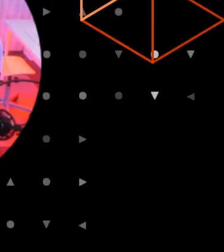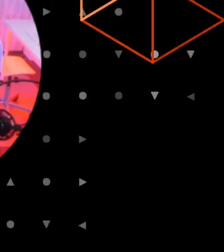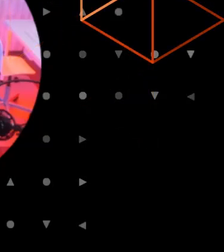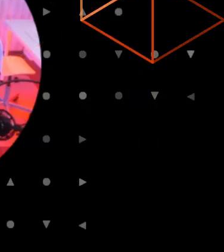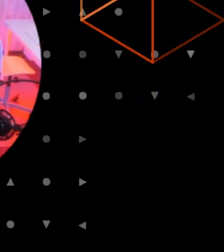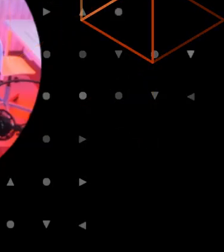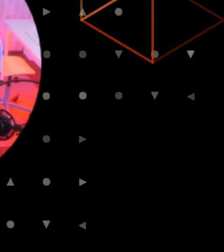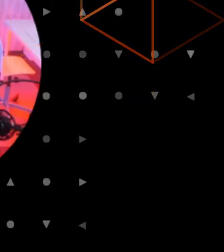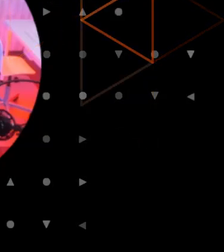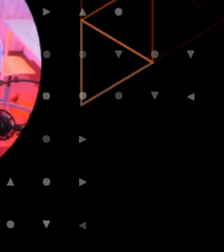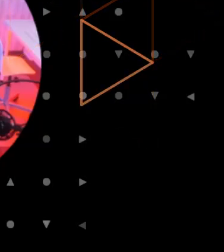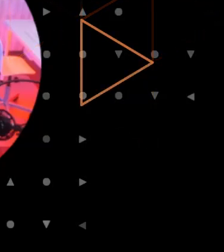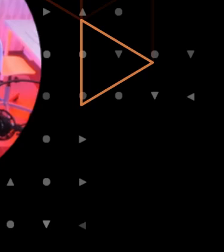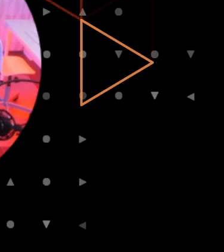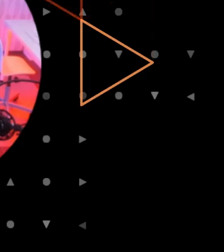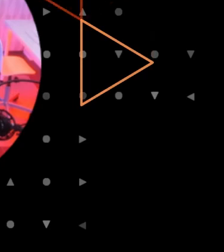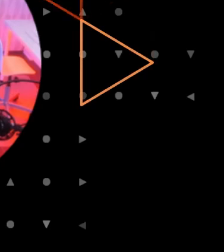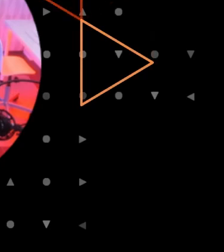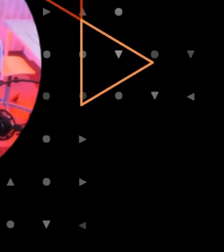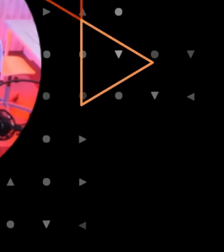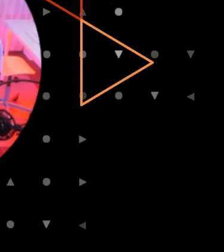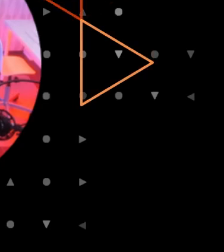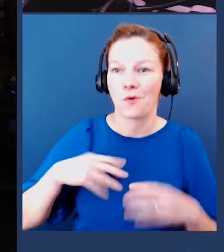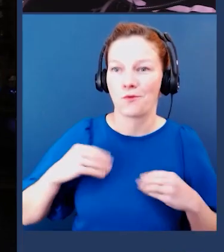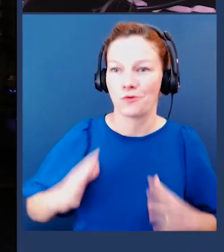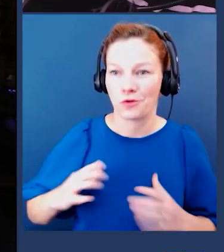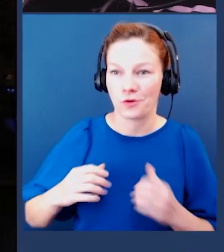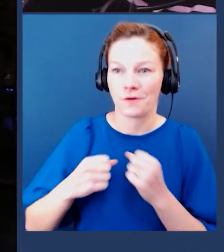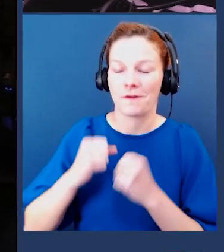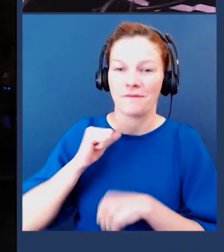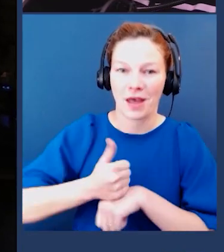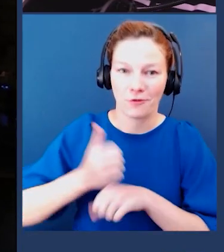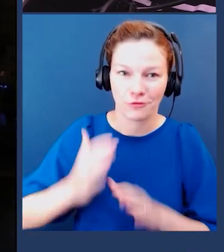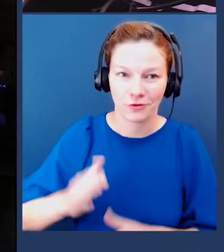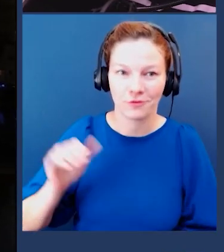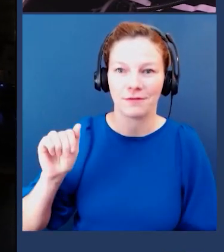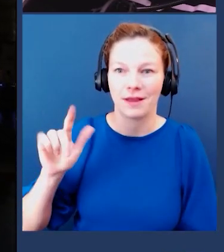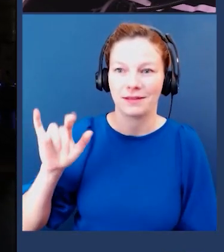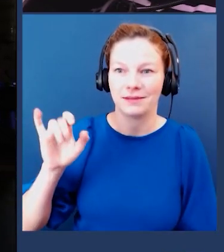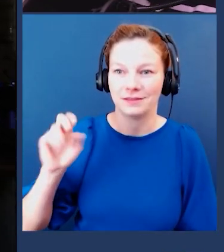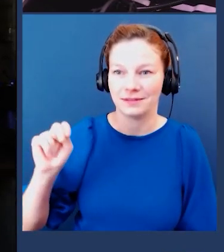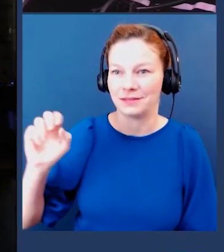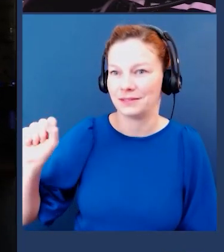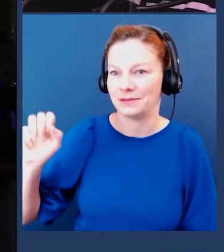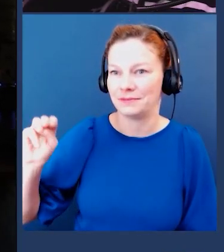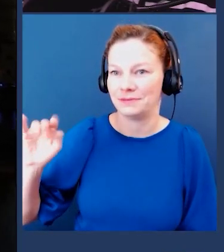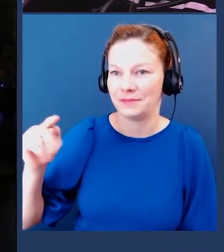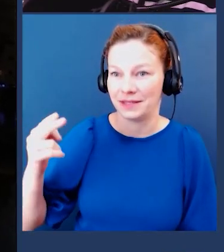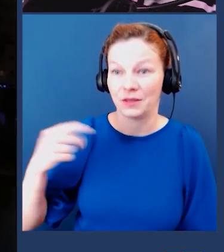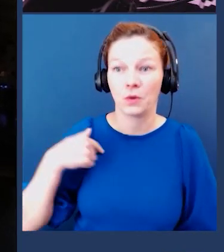So my name is Andrea, I am the owner and founder of Alice & Smith. We're Montreal based studio.